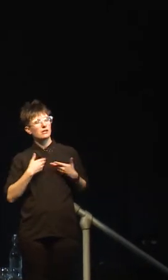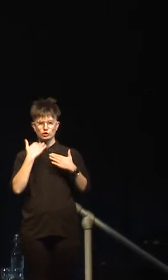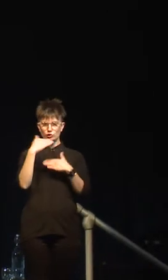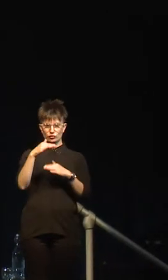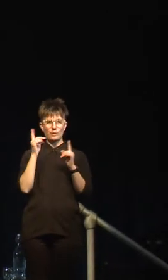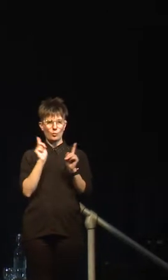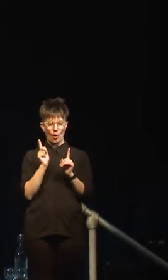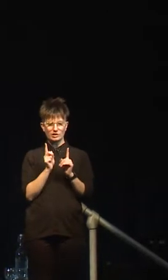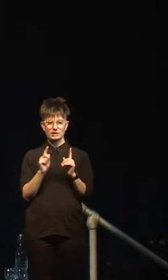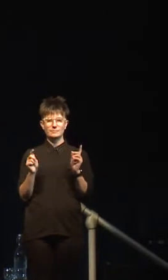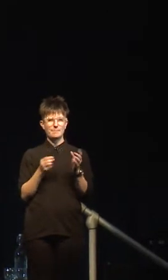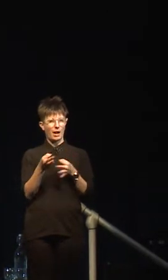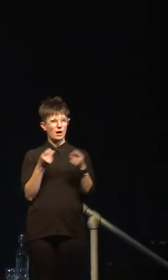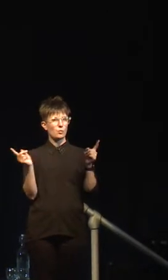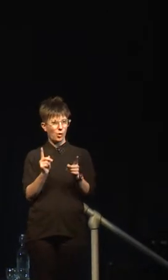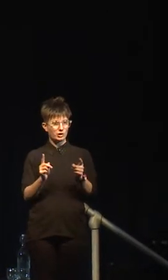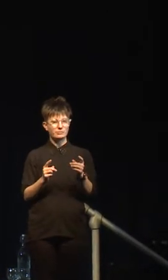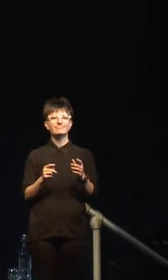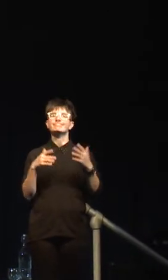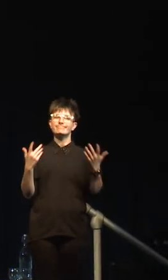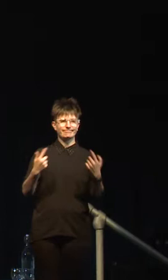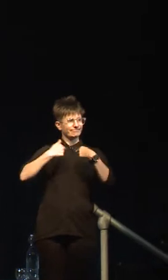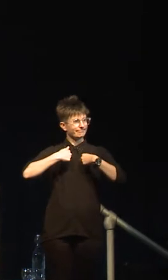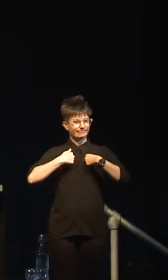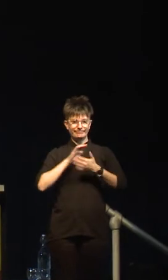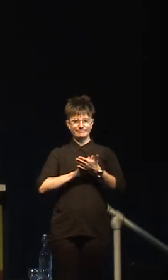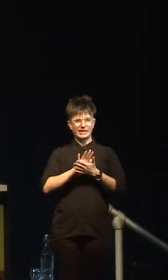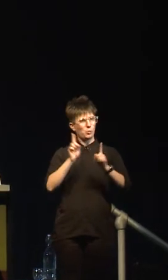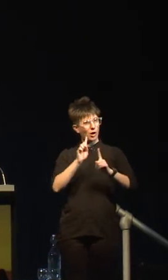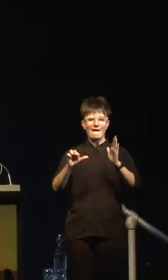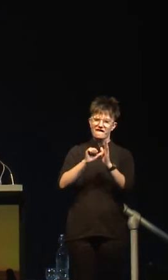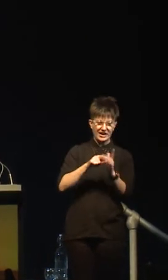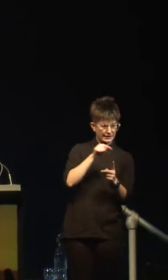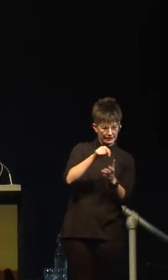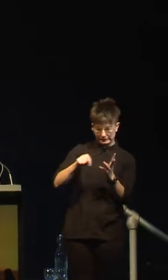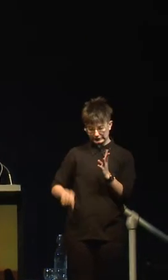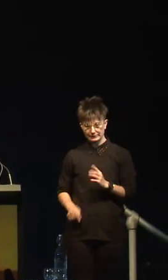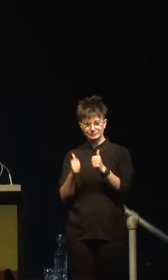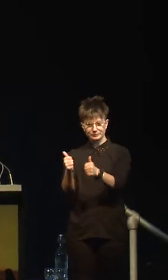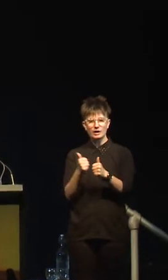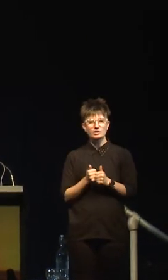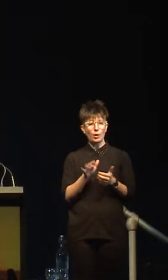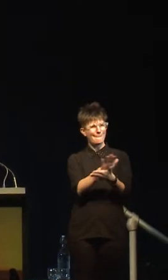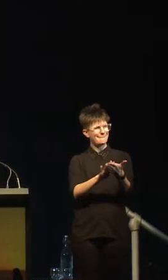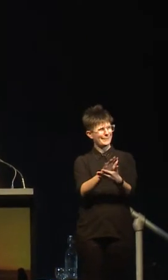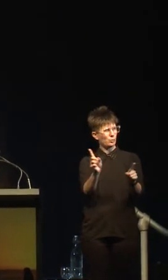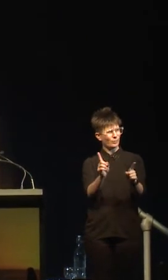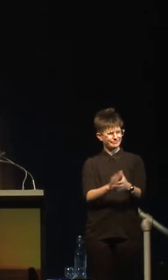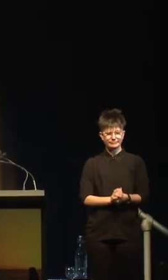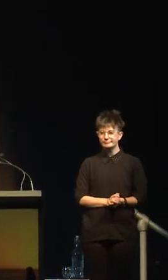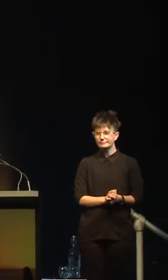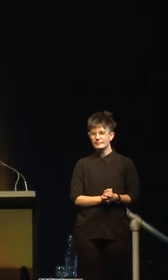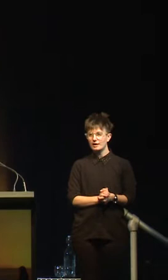that we need to make. Now, what does that mean? It’s fairly well advertised that the